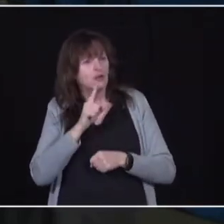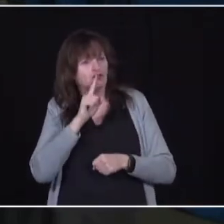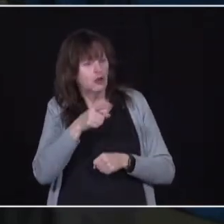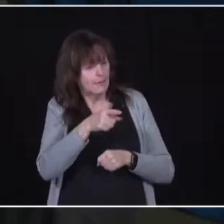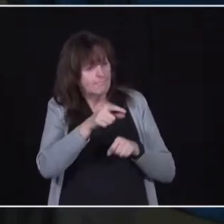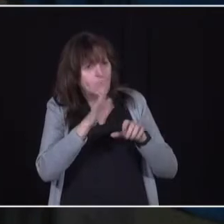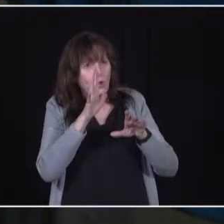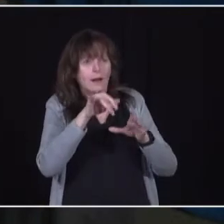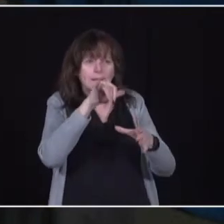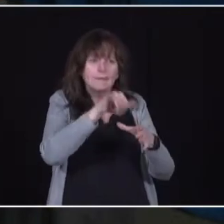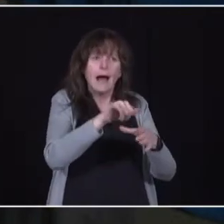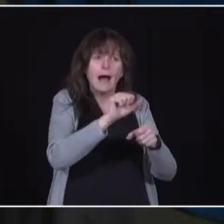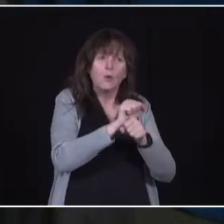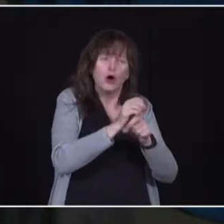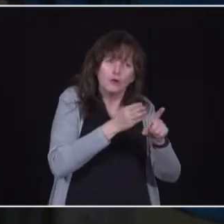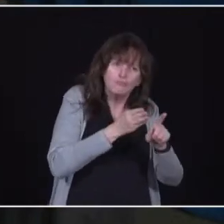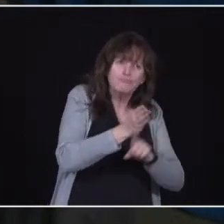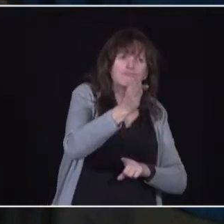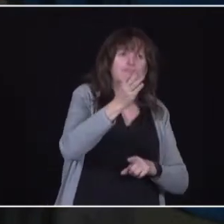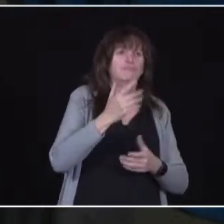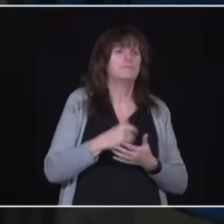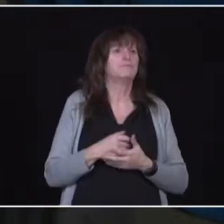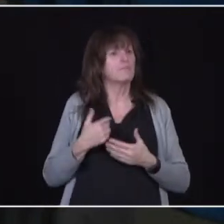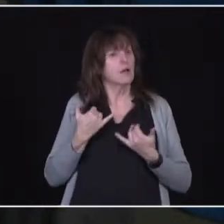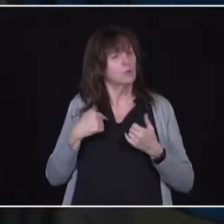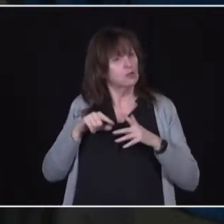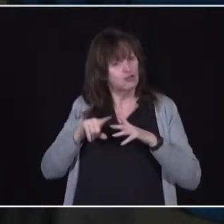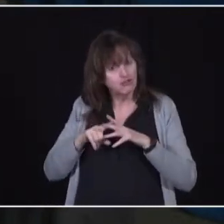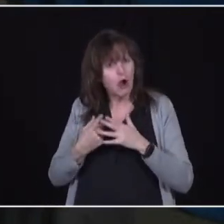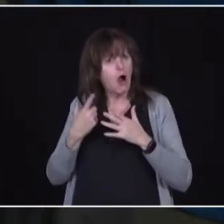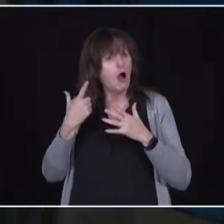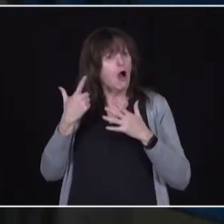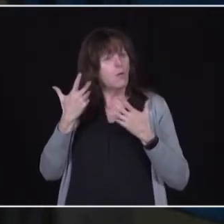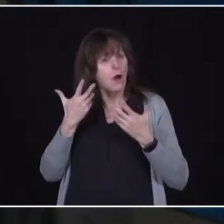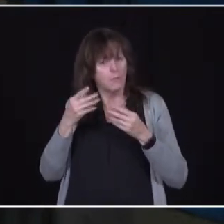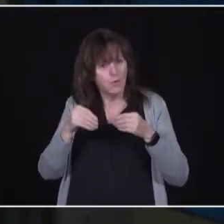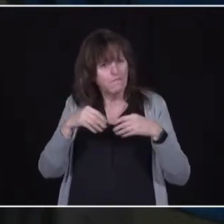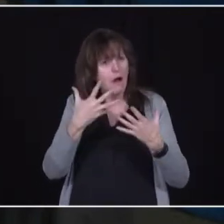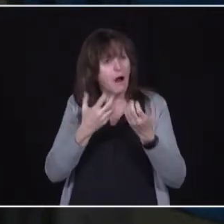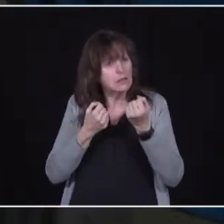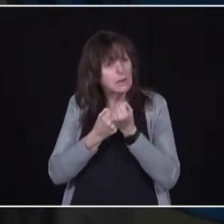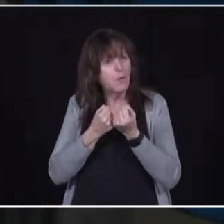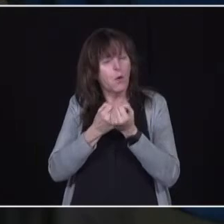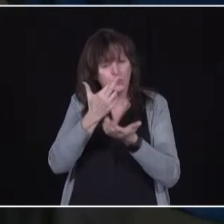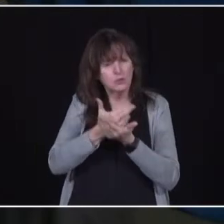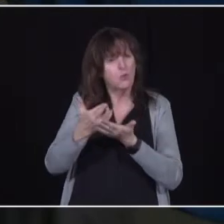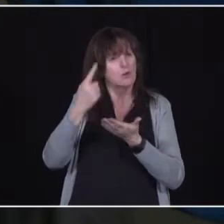COVID and I believe we are on the right track in terms of providing the sports and resources